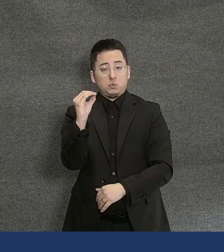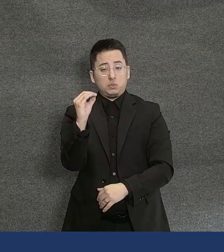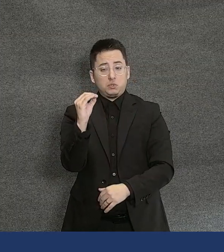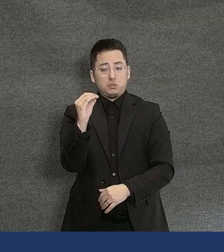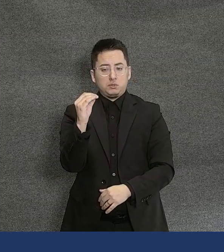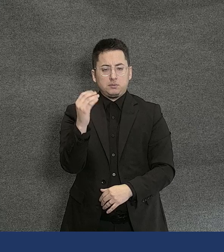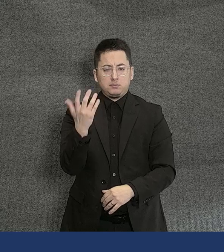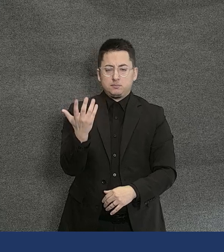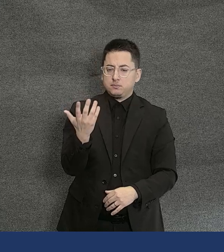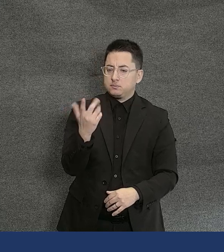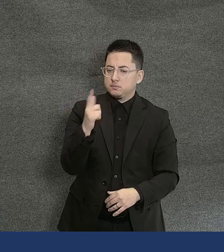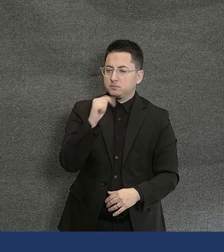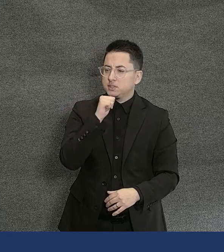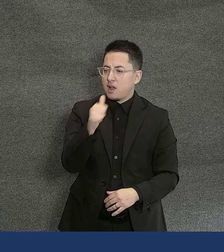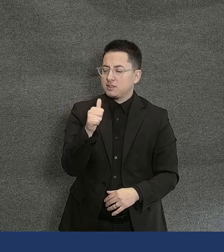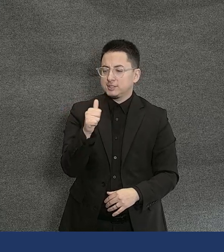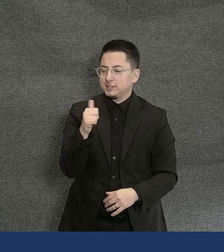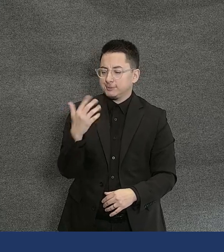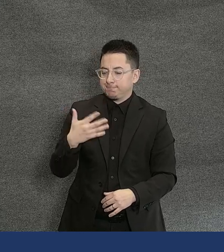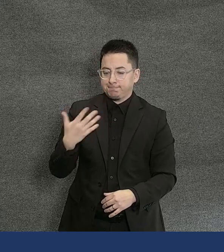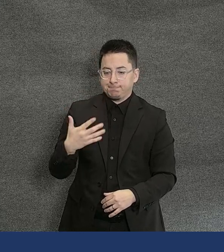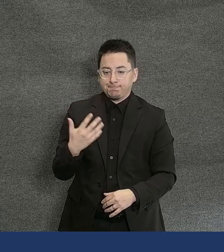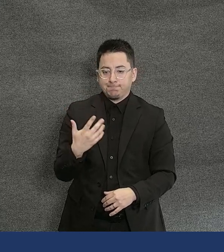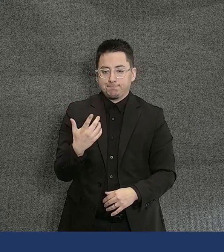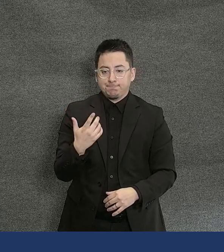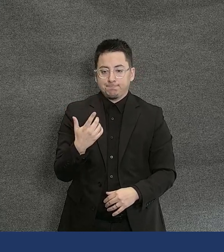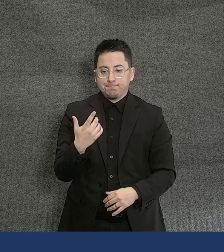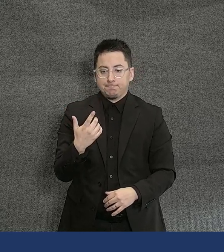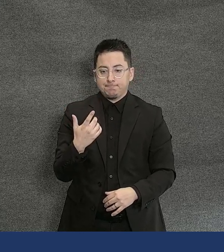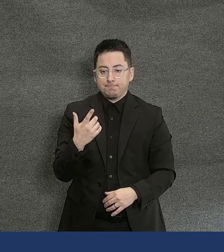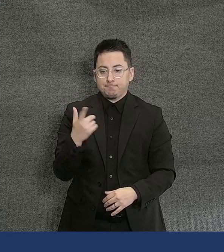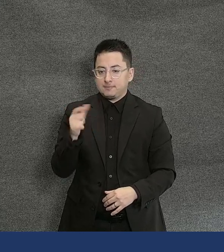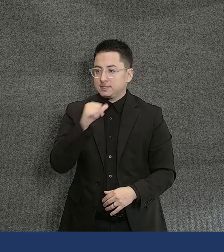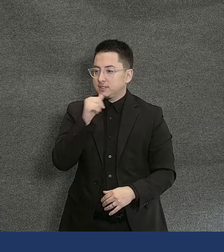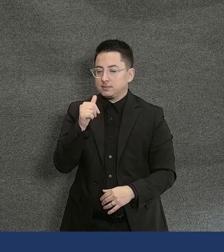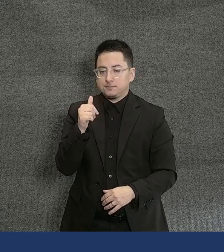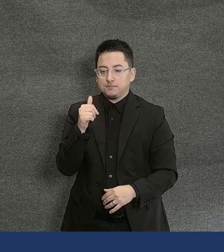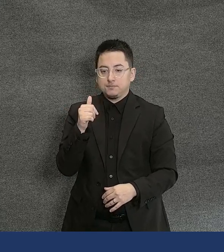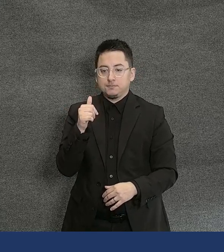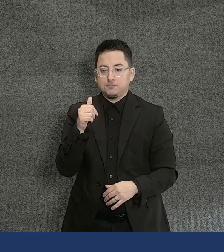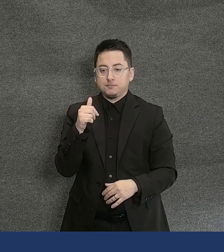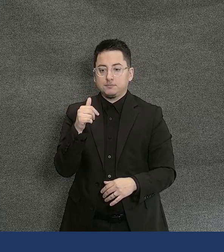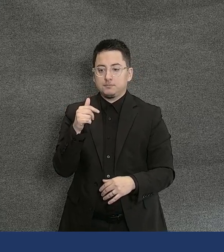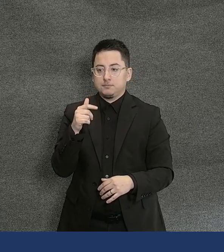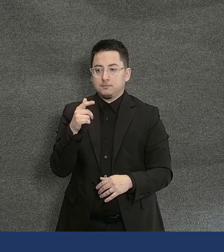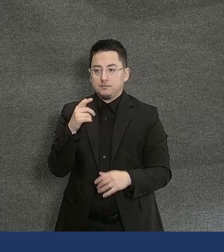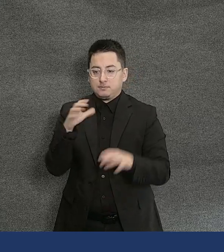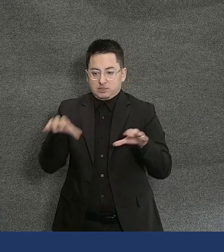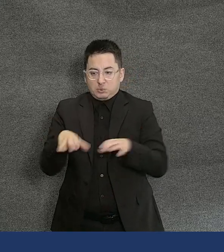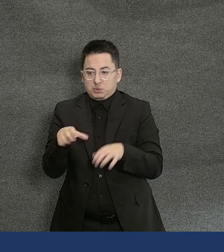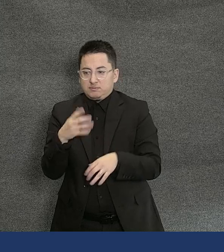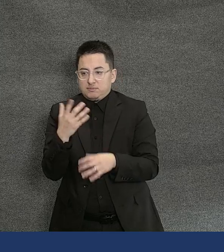able to get the amount of work done that Damon did in his lifetime. And that is, again, incredible.